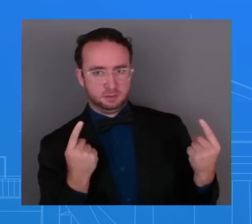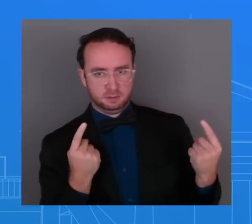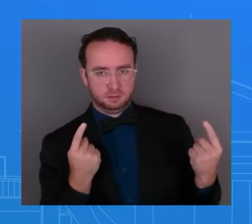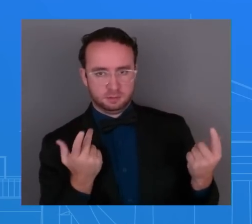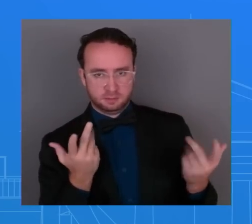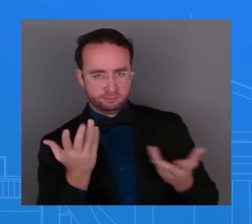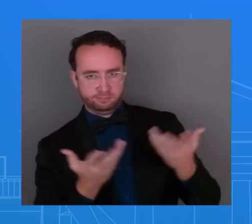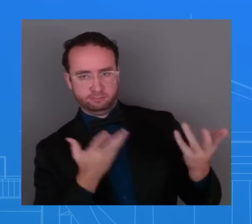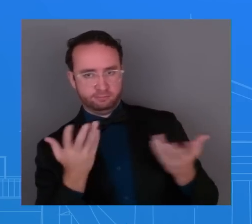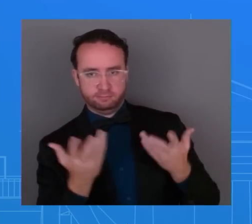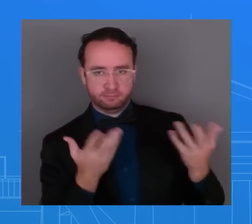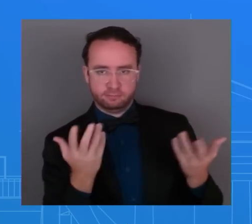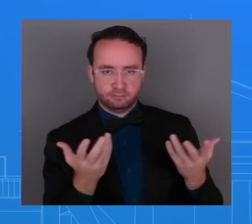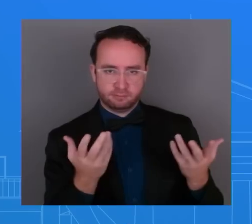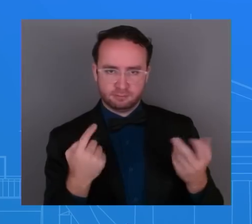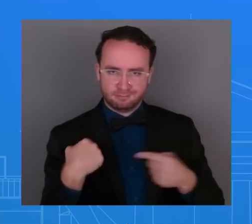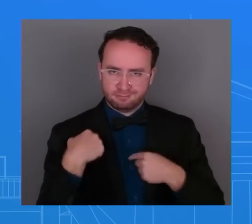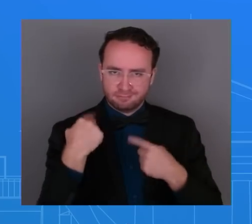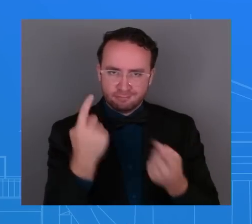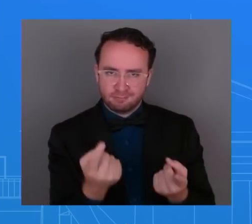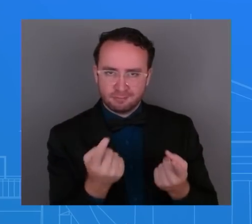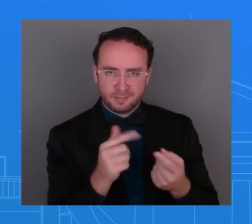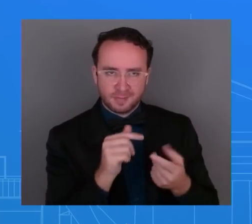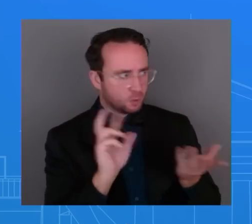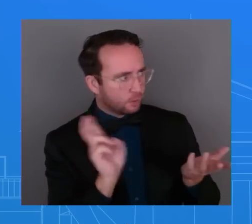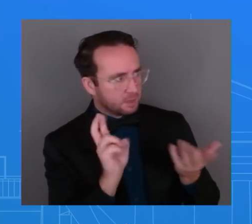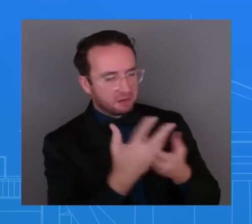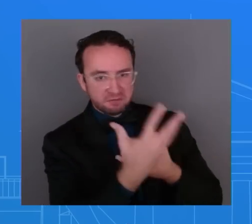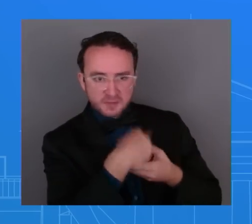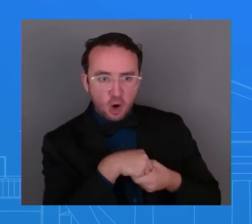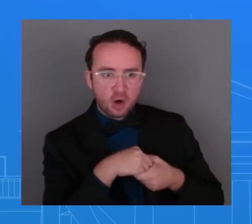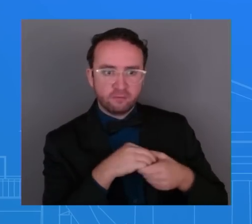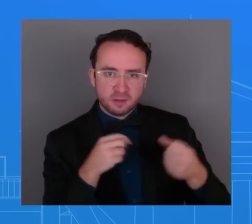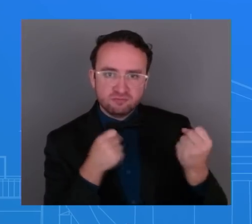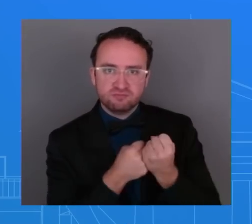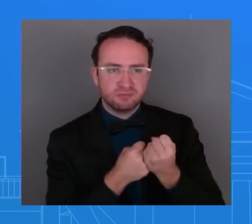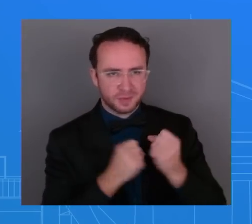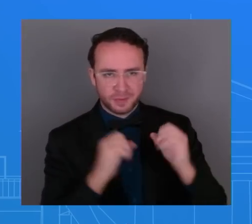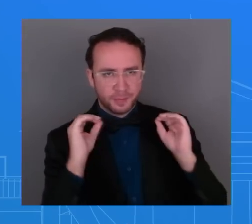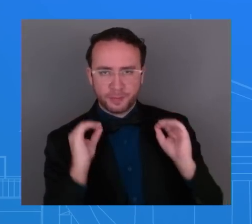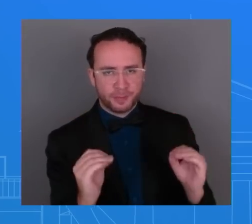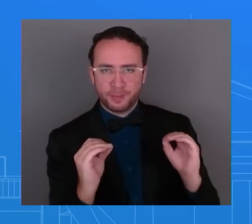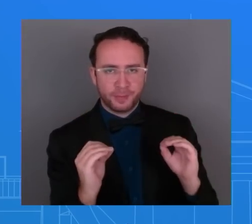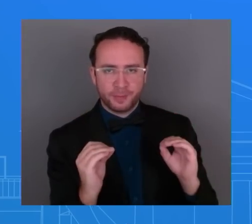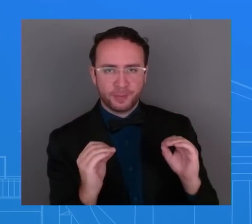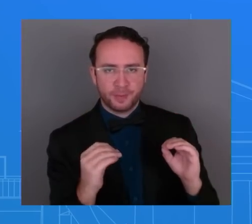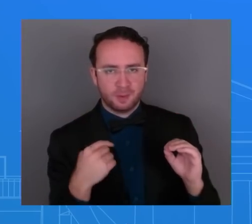Matter of fact, they opposed a lot of the policies that we put forth that would do just this. They opposed it.